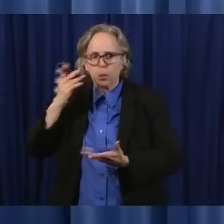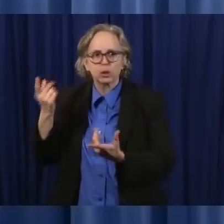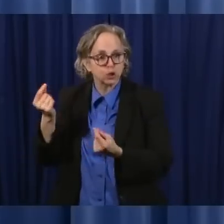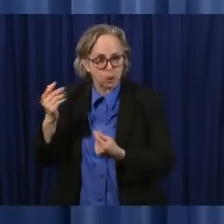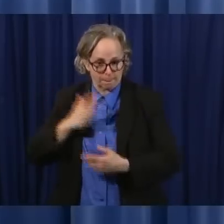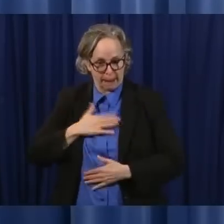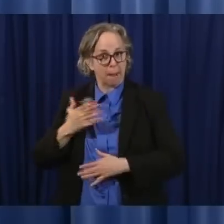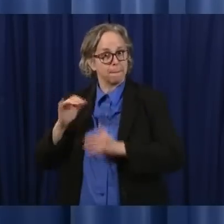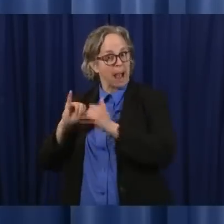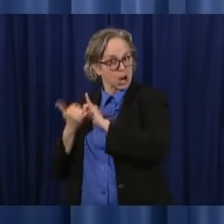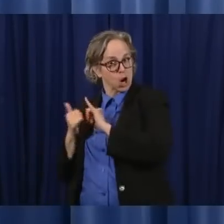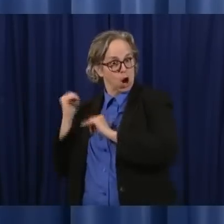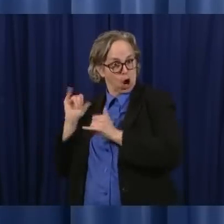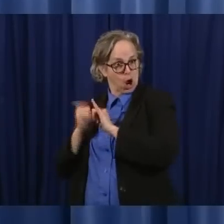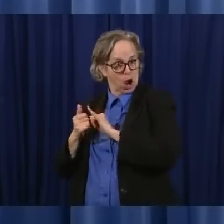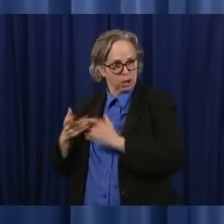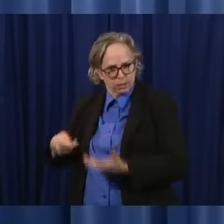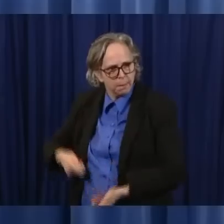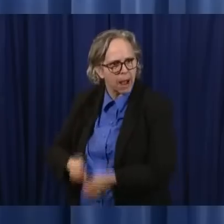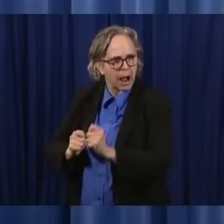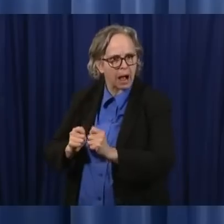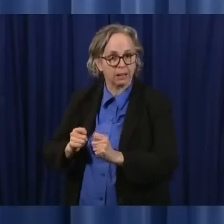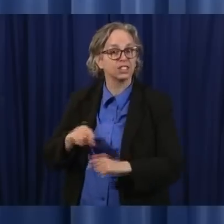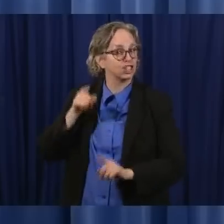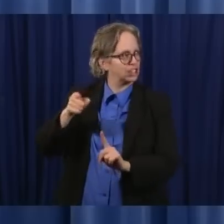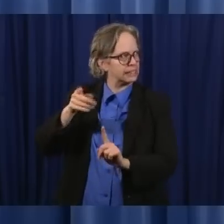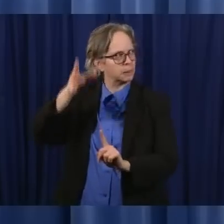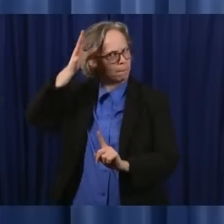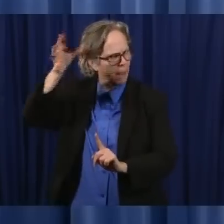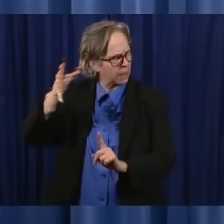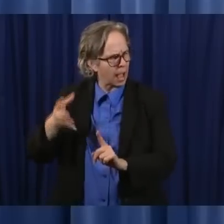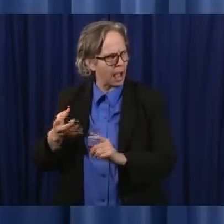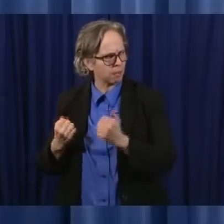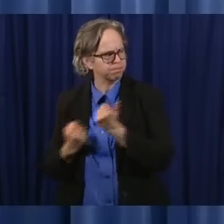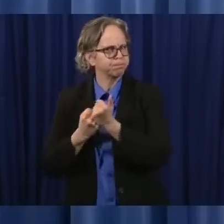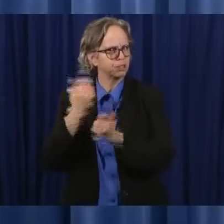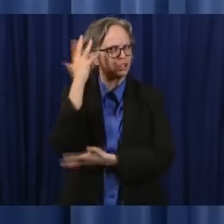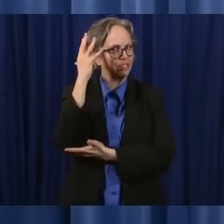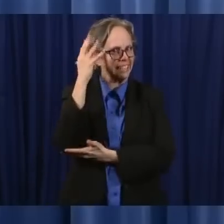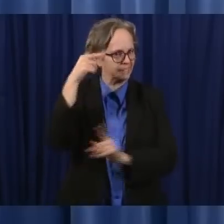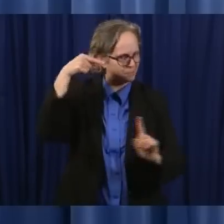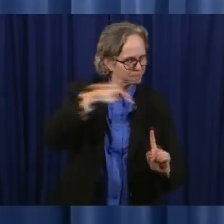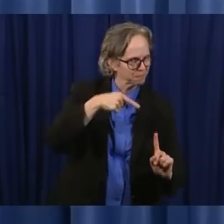FOR ALL YOU BUCKEYES OUT THERE. FRAN DOUG IS OUT OF OUR YARD,